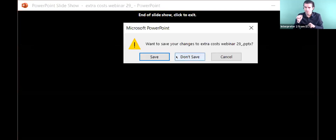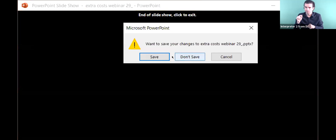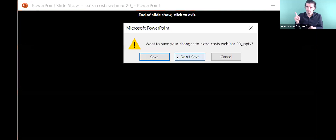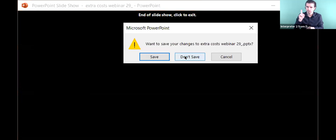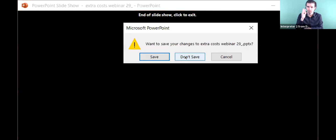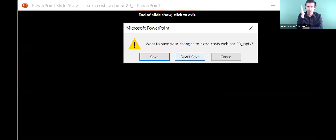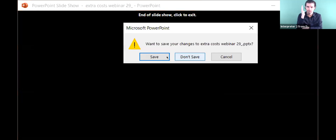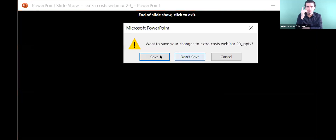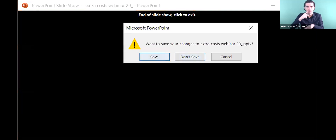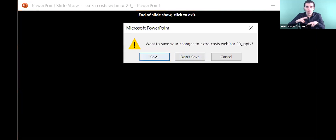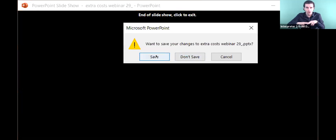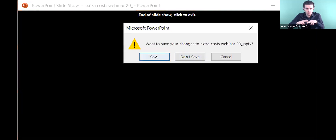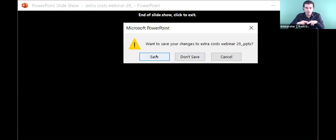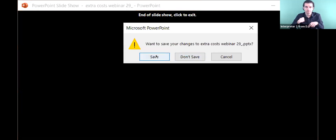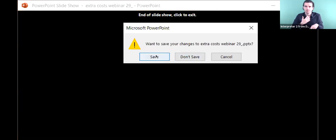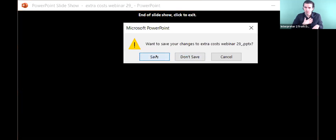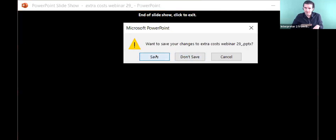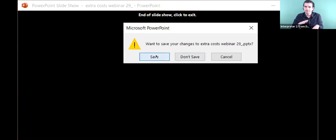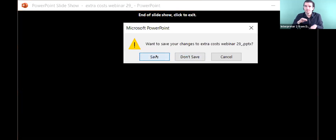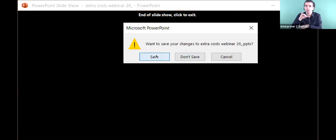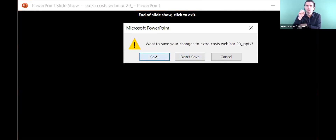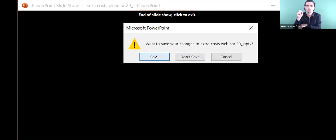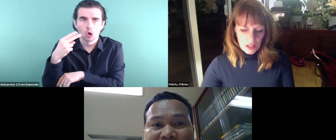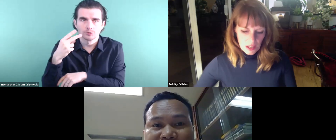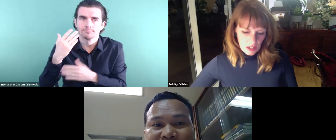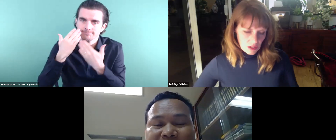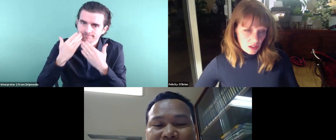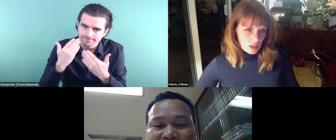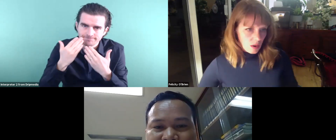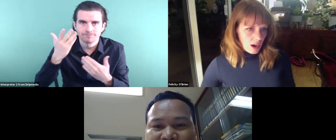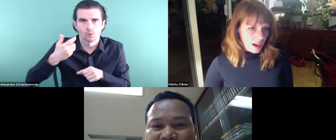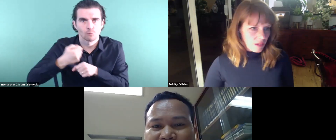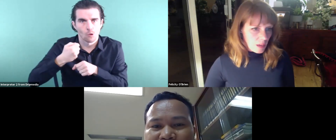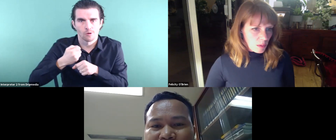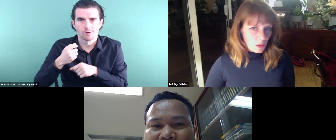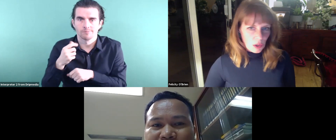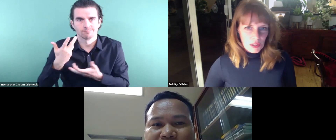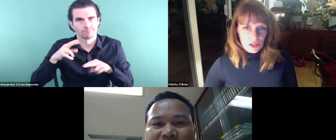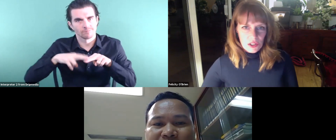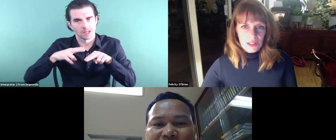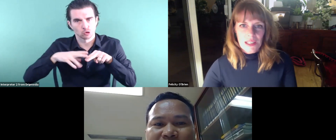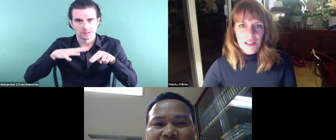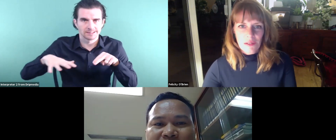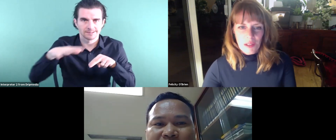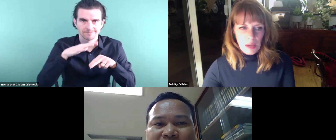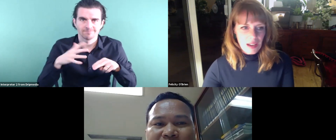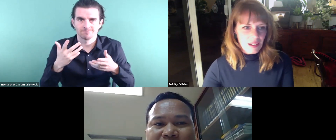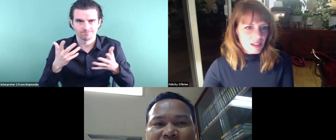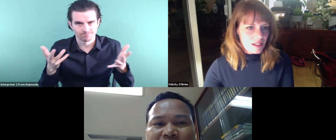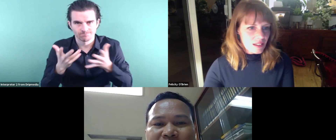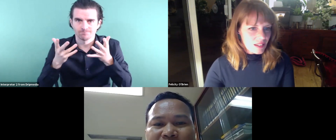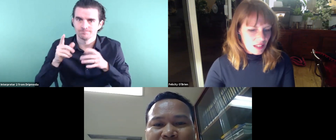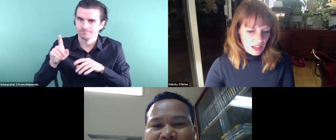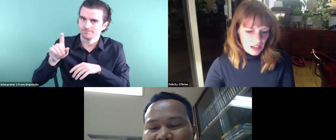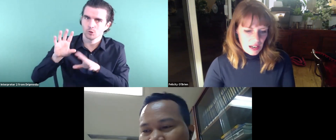about five minutes left for questions. So, I have a couple more questions here for the panellists so